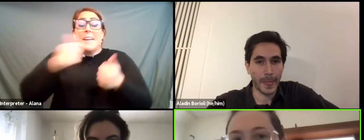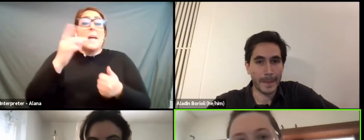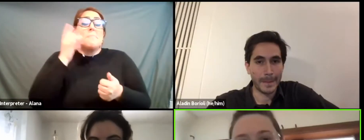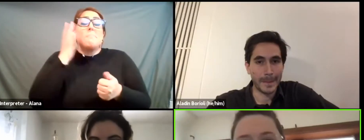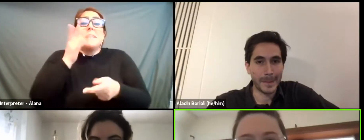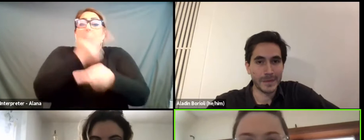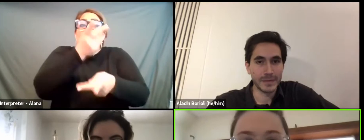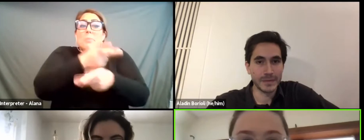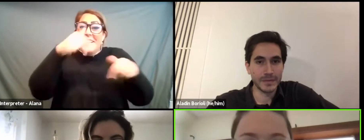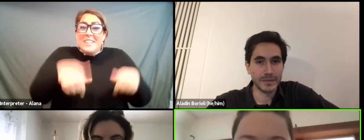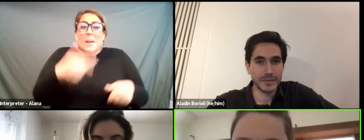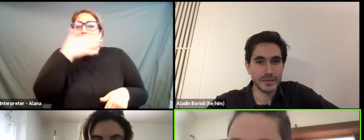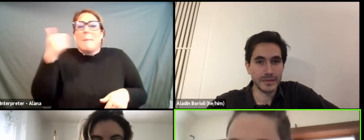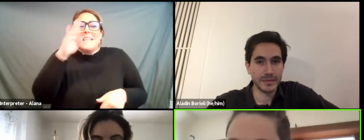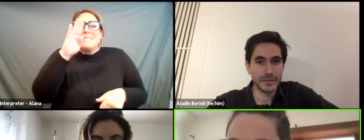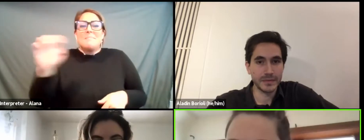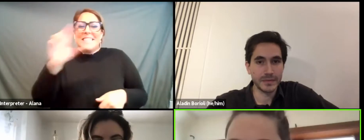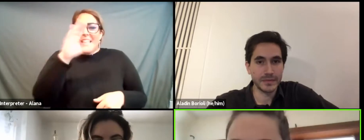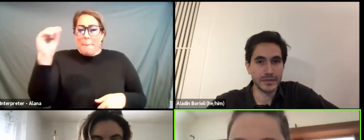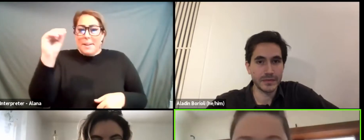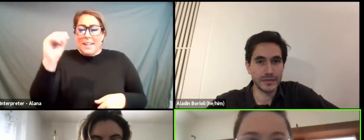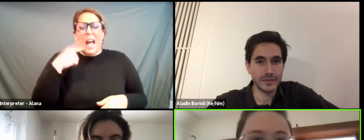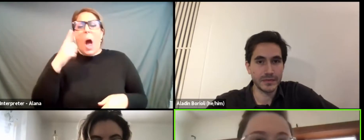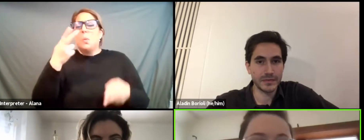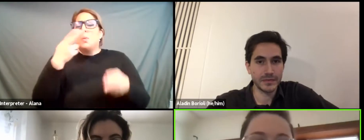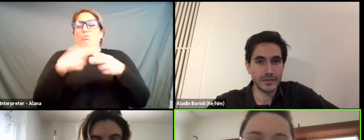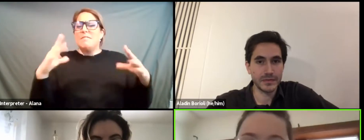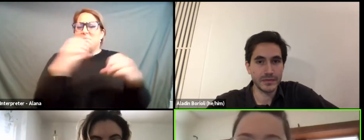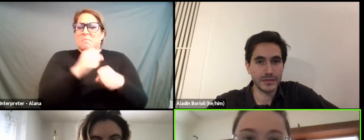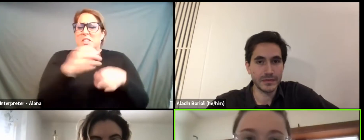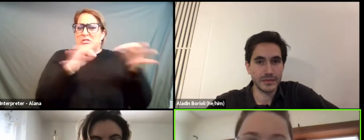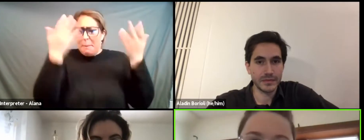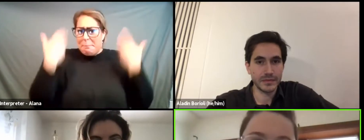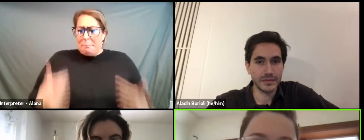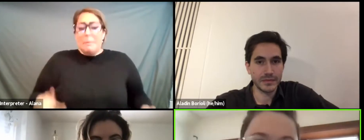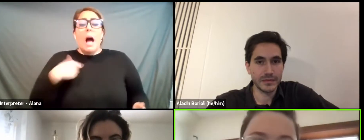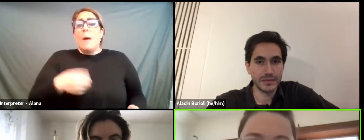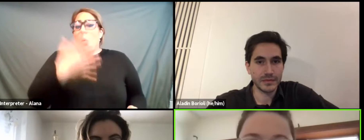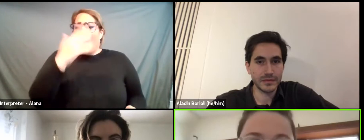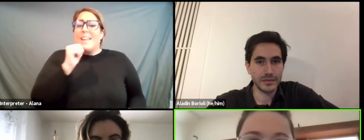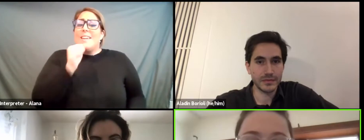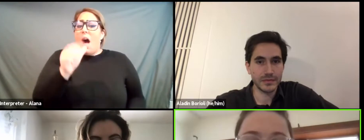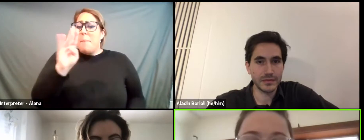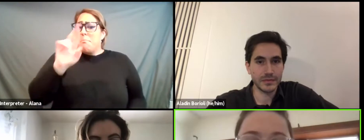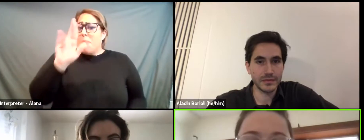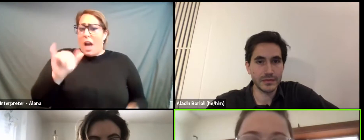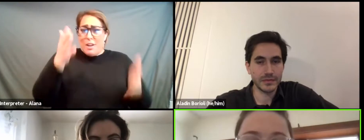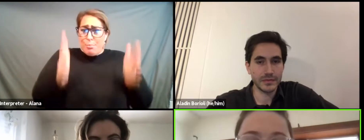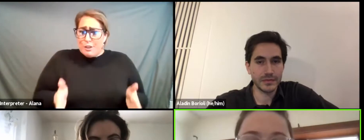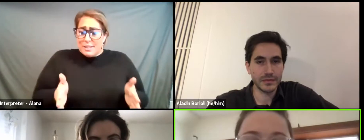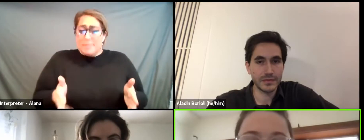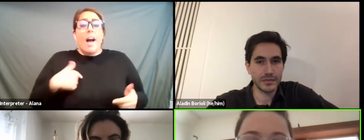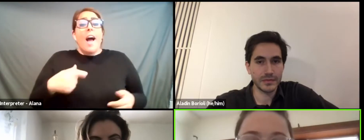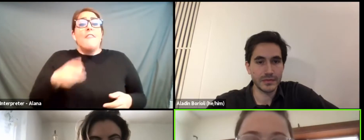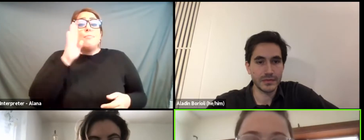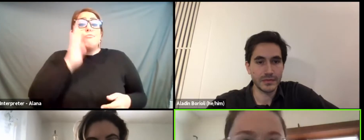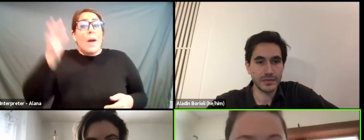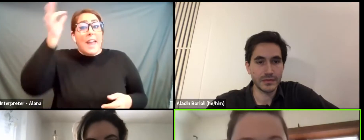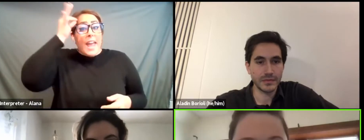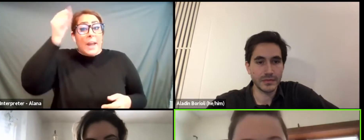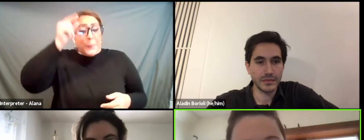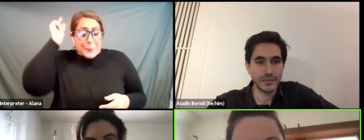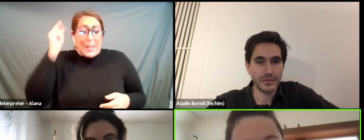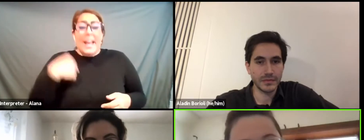give a brief description. I am a white nonbinary person. I have brown hair and wear clear glasses.